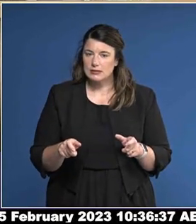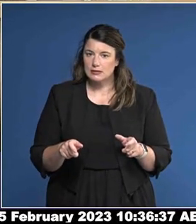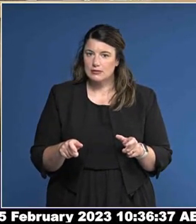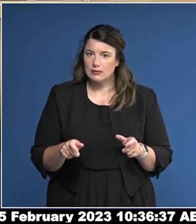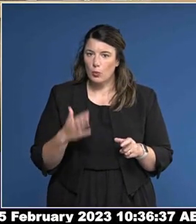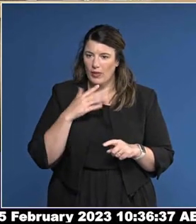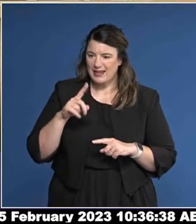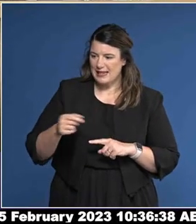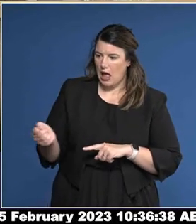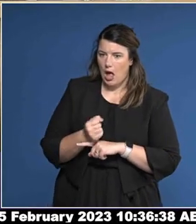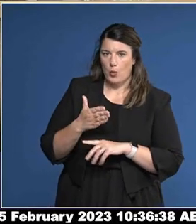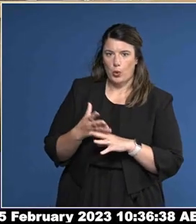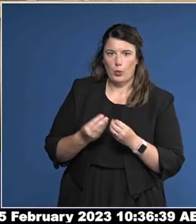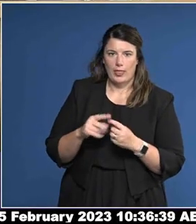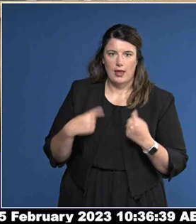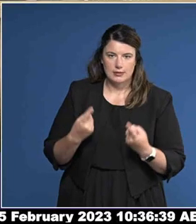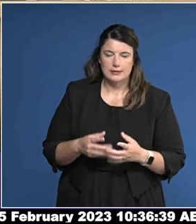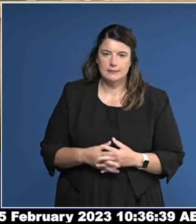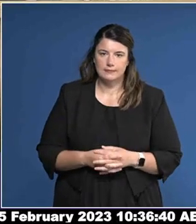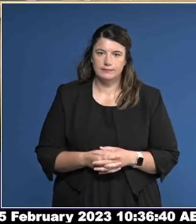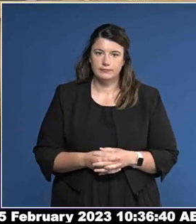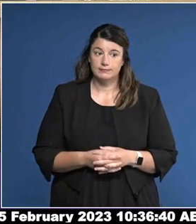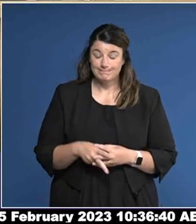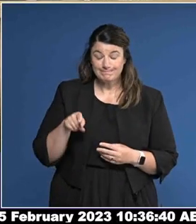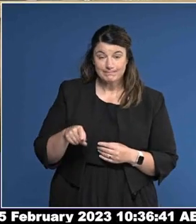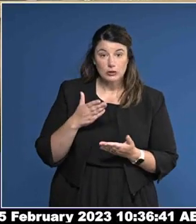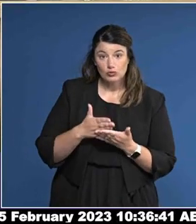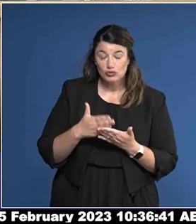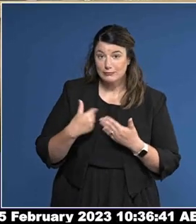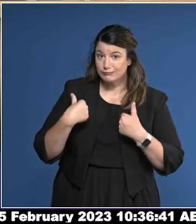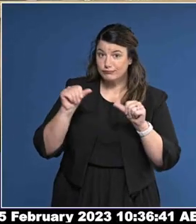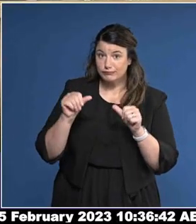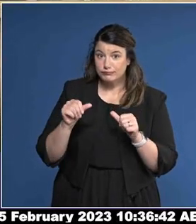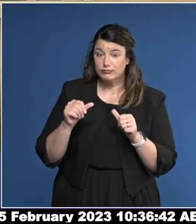and development program. That's been a really positive initiative, and they get paid